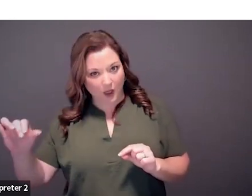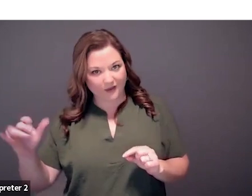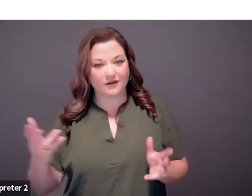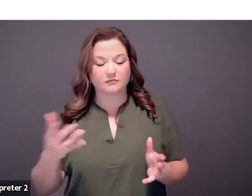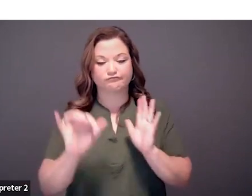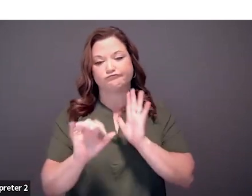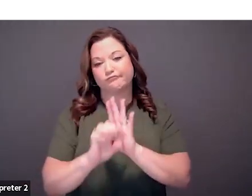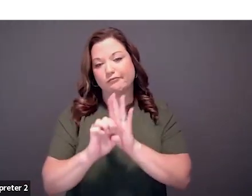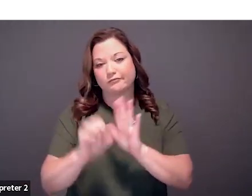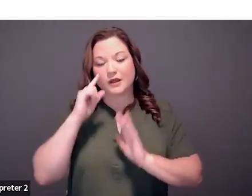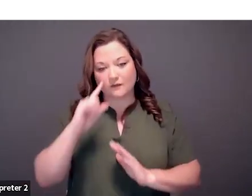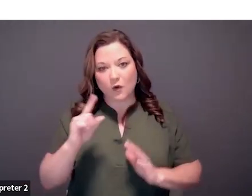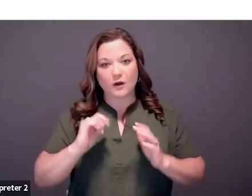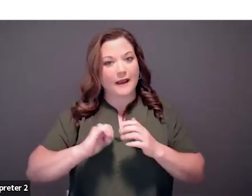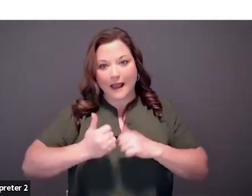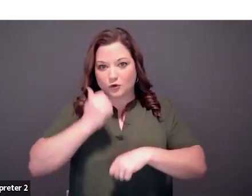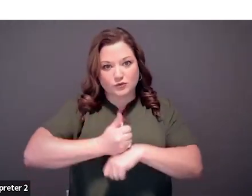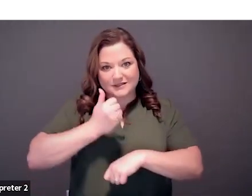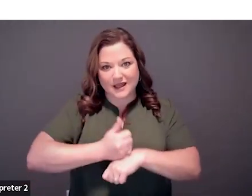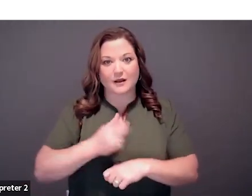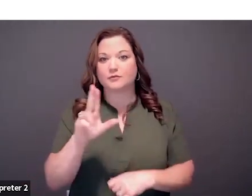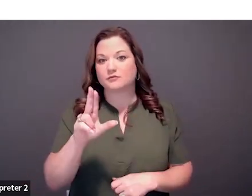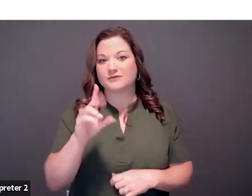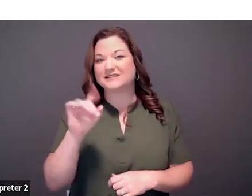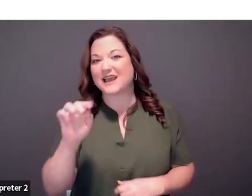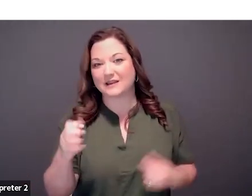This is the standard formatting of dates in the United States.